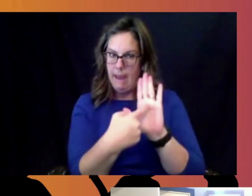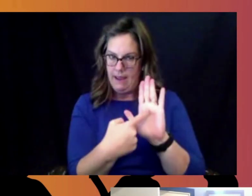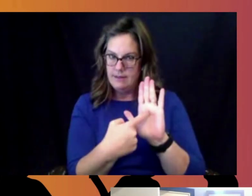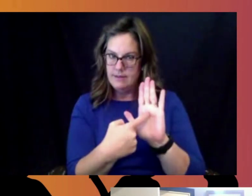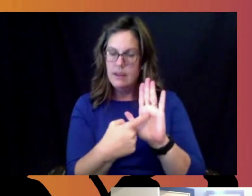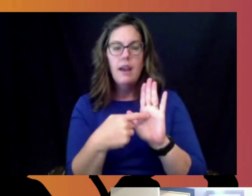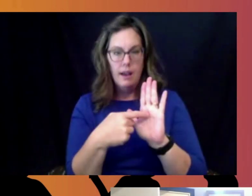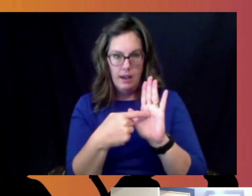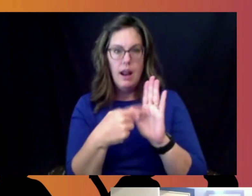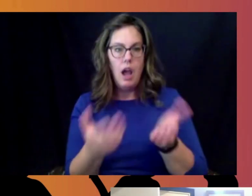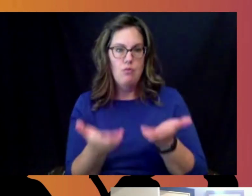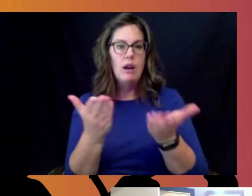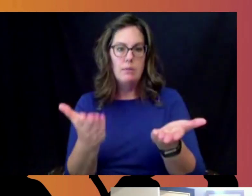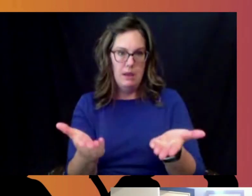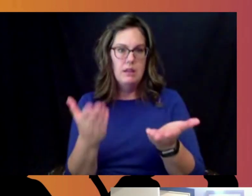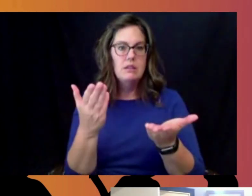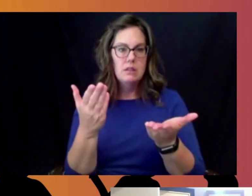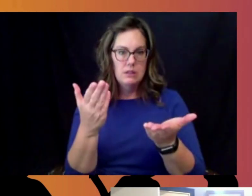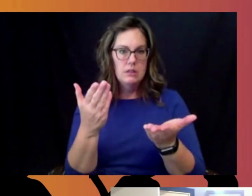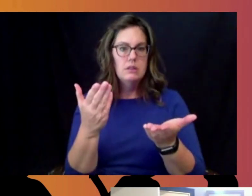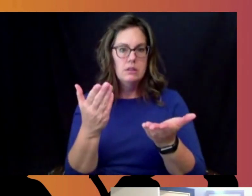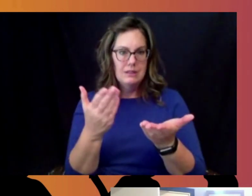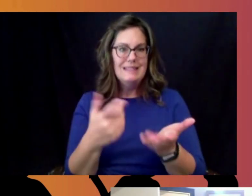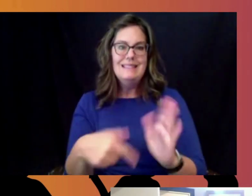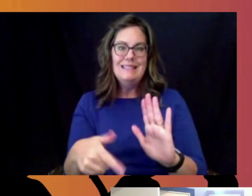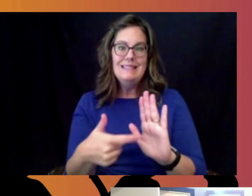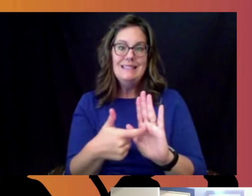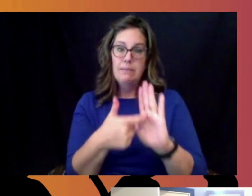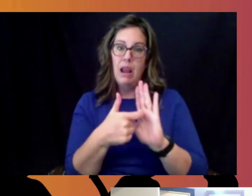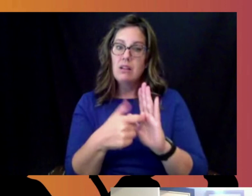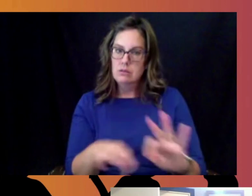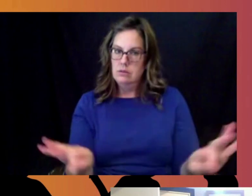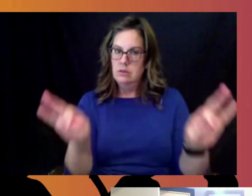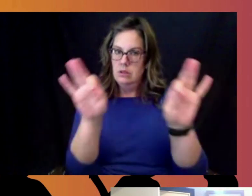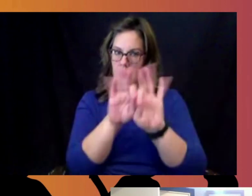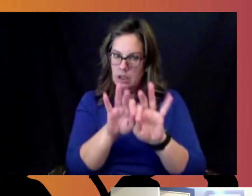planning a protest demands are central and key what are you out here asking for